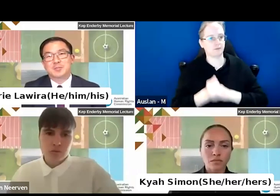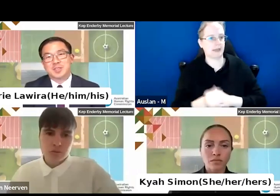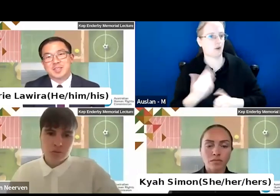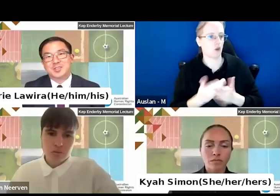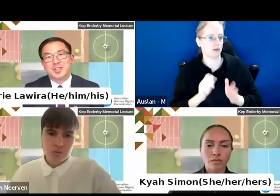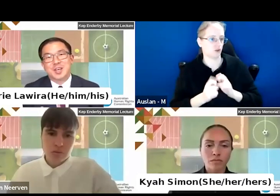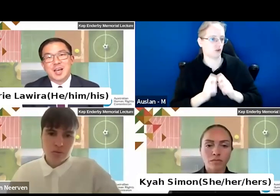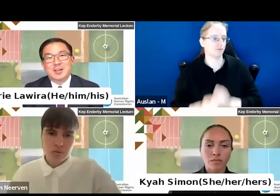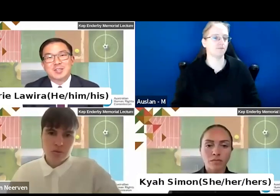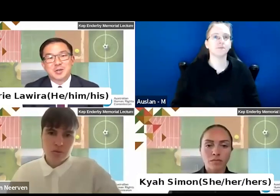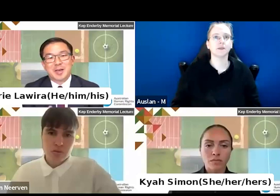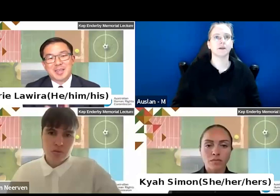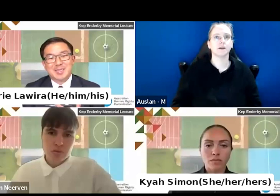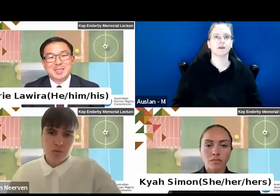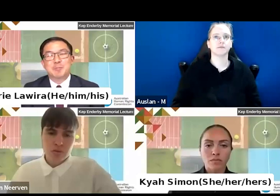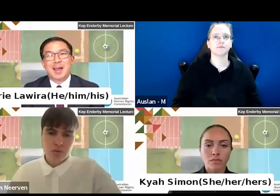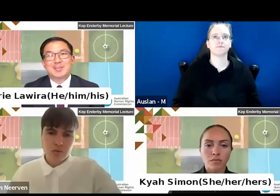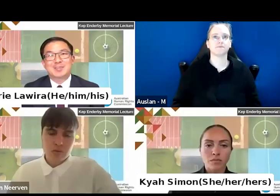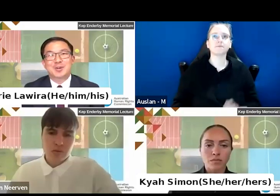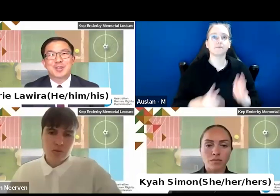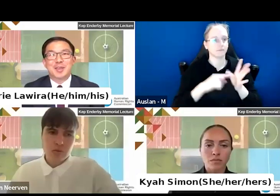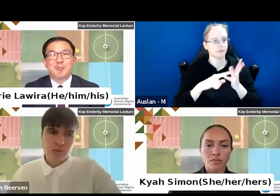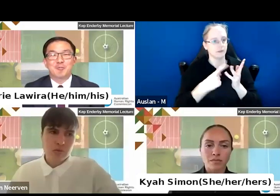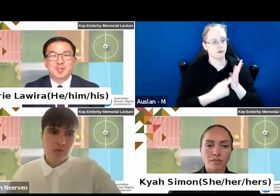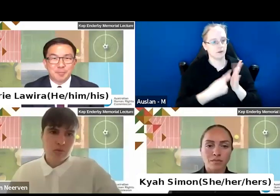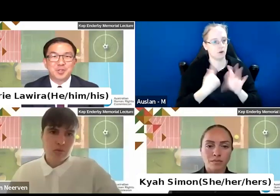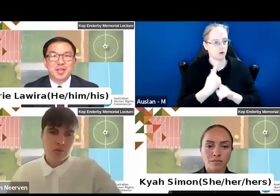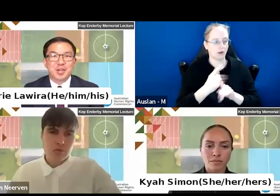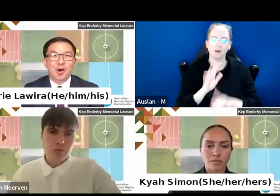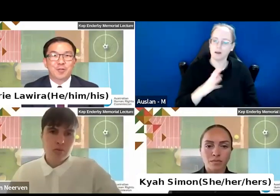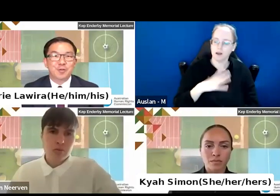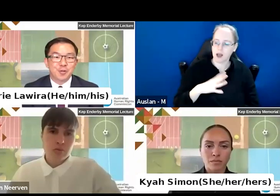I'm just interested. Did you anticipate sort of the reception that you got through